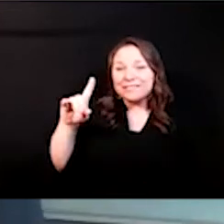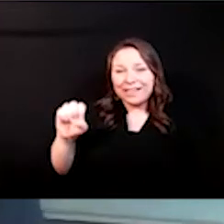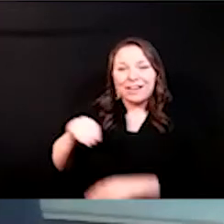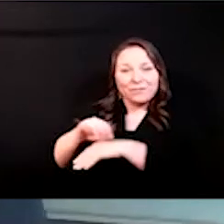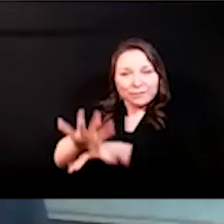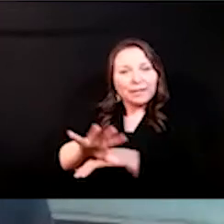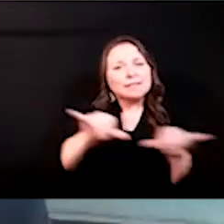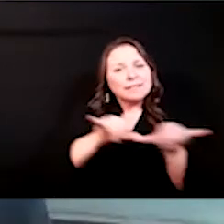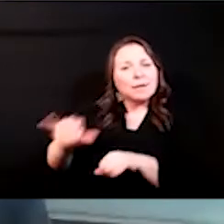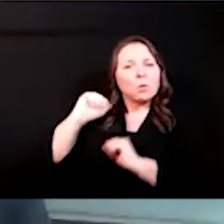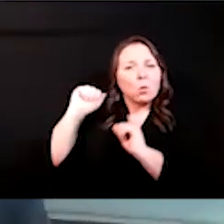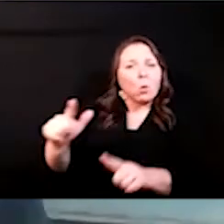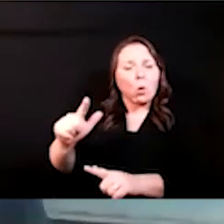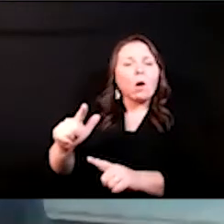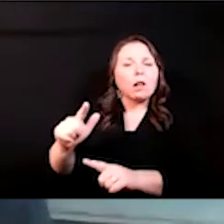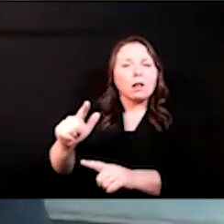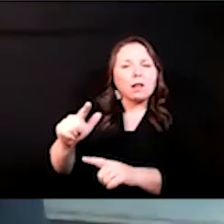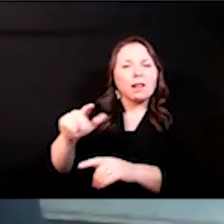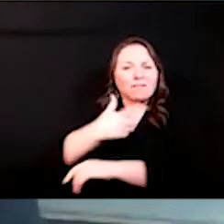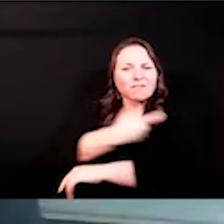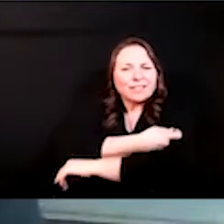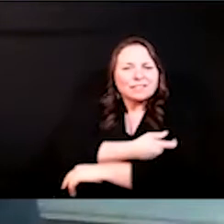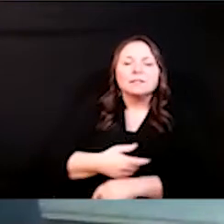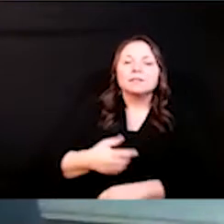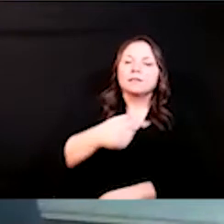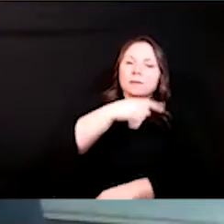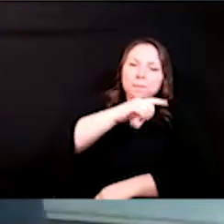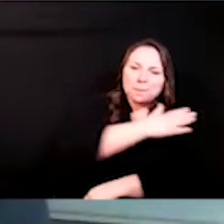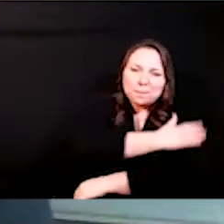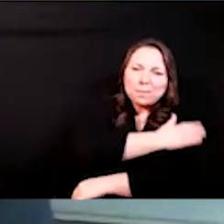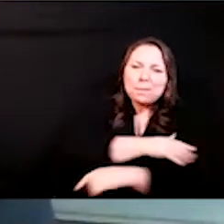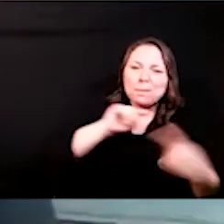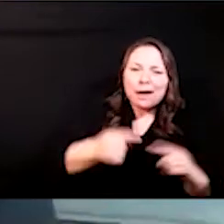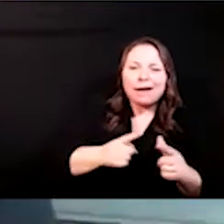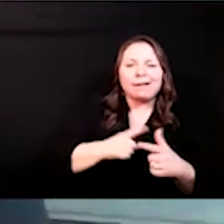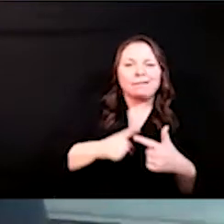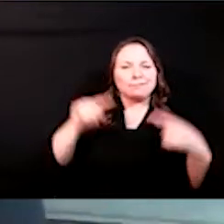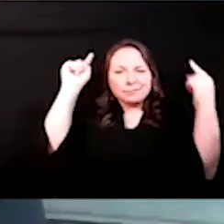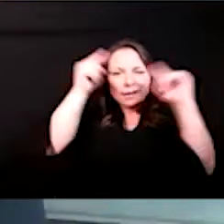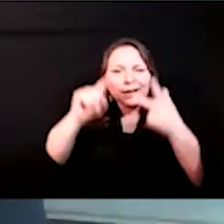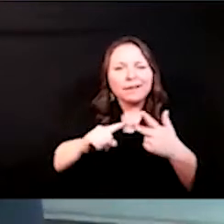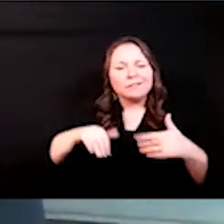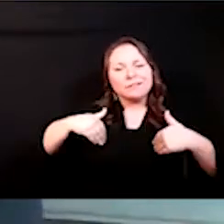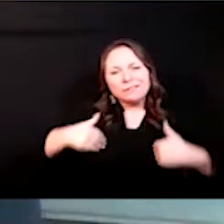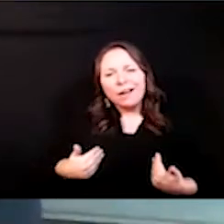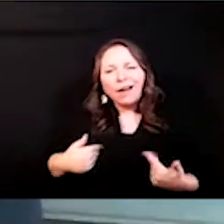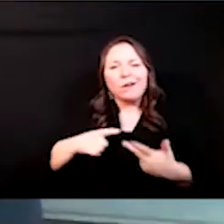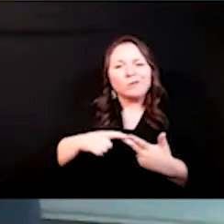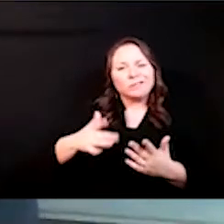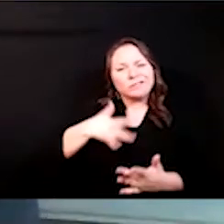ARE THE PAIN AT INJECTION SITE, HEADACHE, FATIGUE, JUST NOT